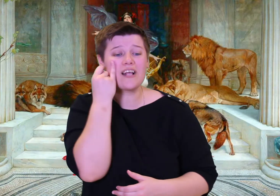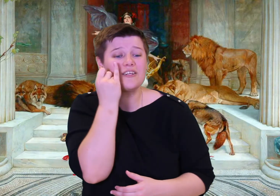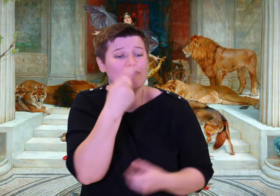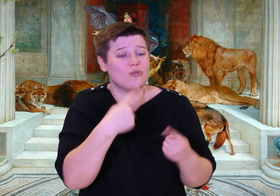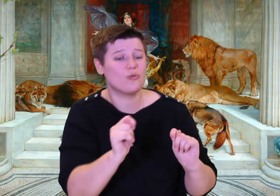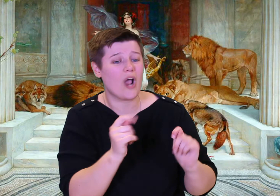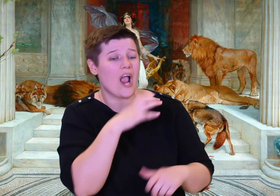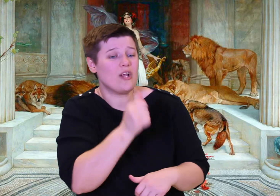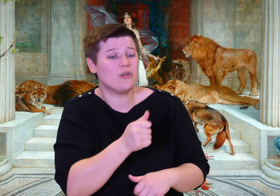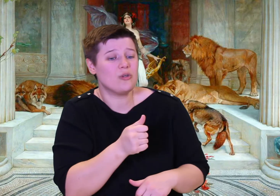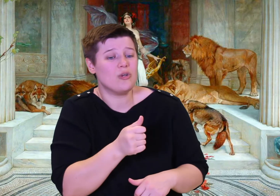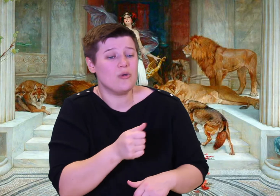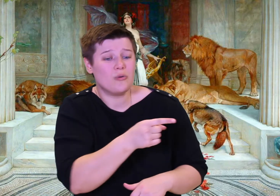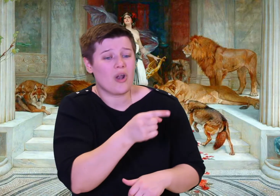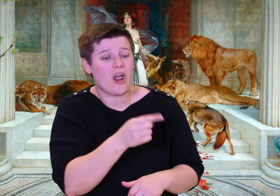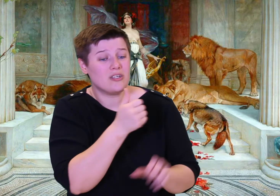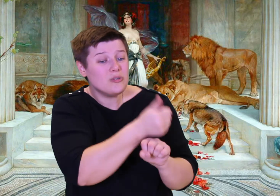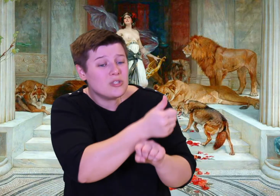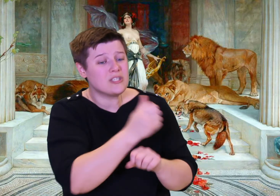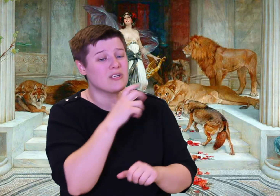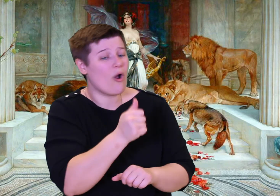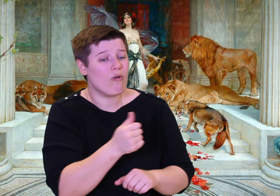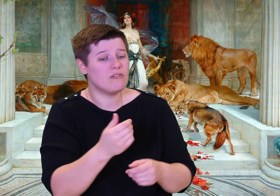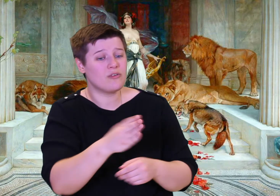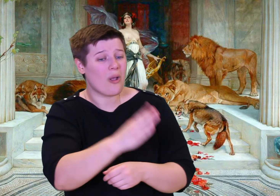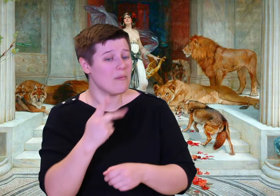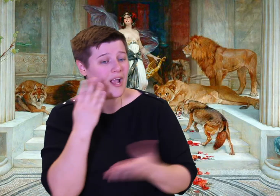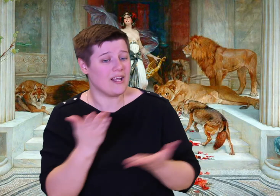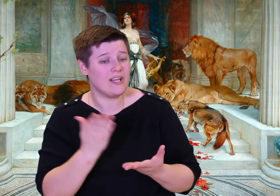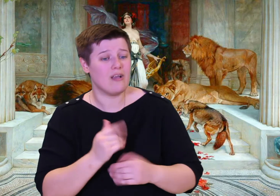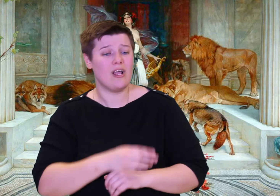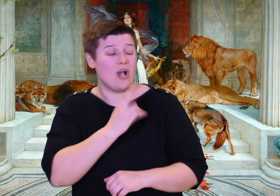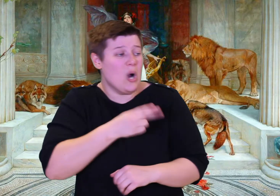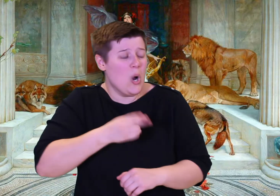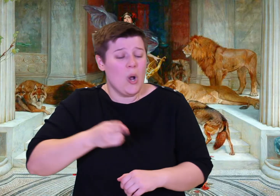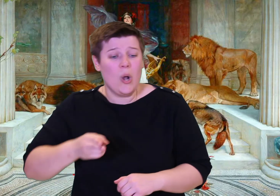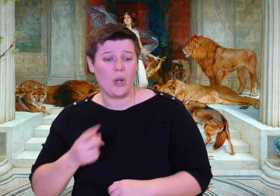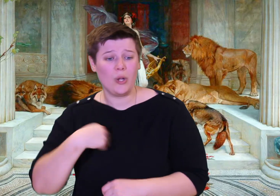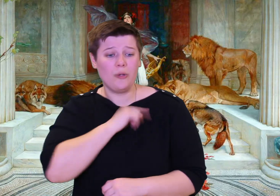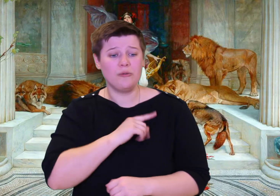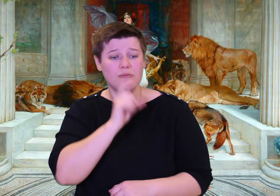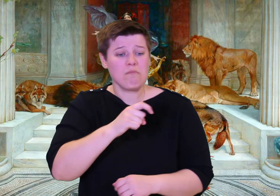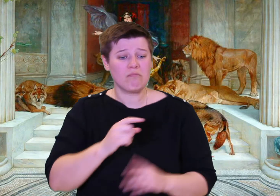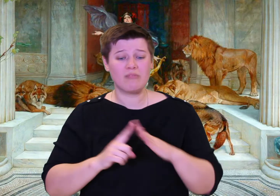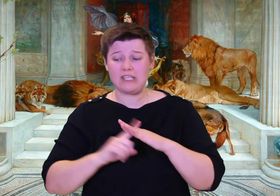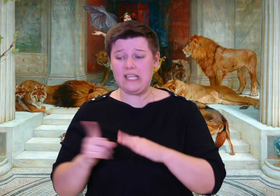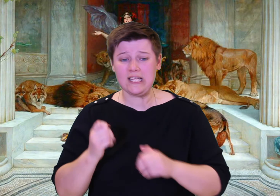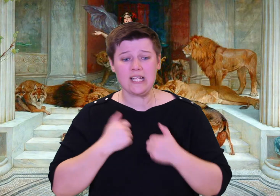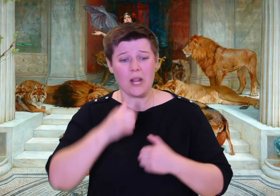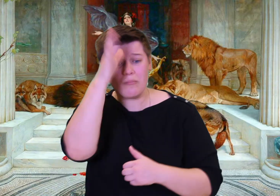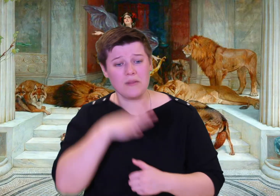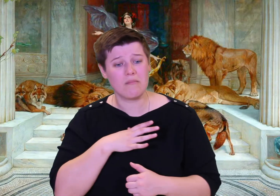'No, no, my lord! Please do not make me go! Let me stay here! You cannot bring them